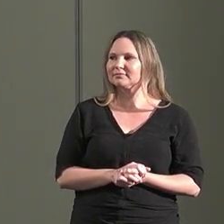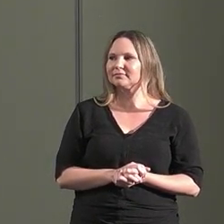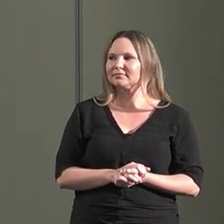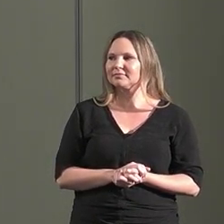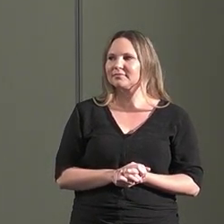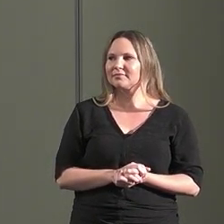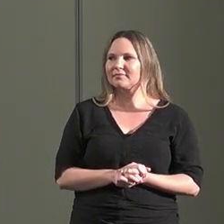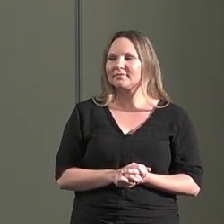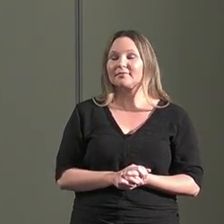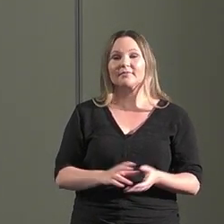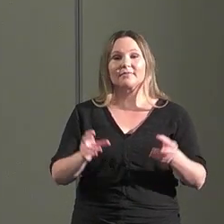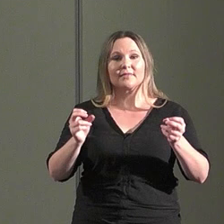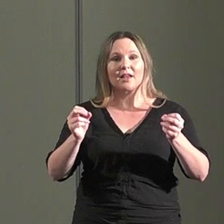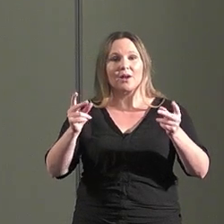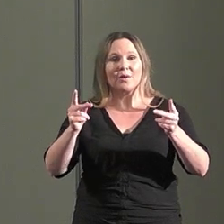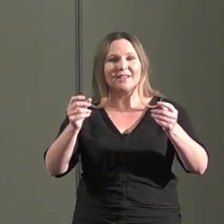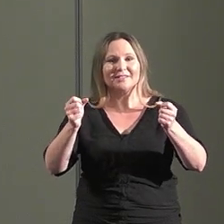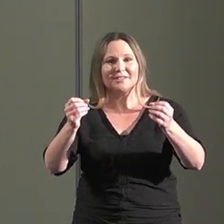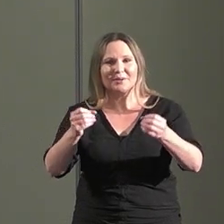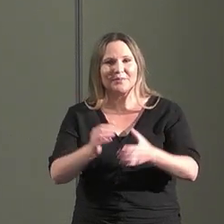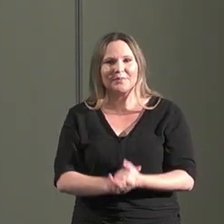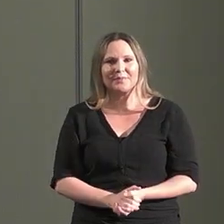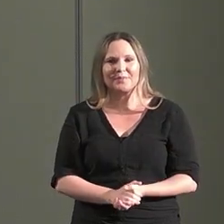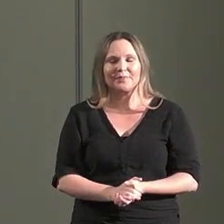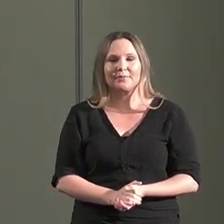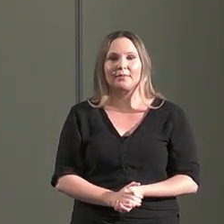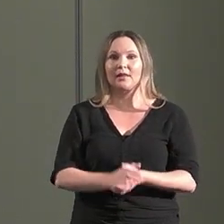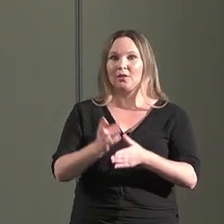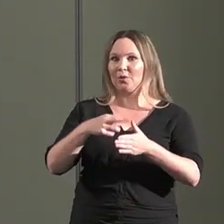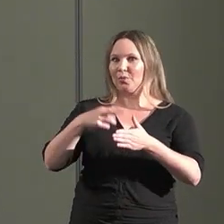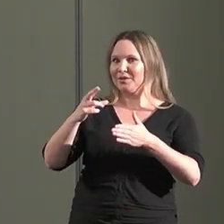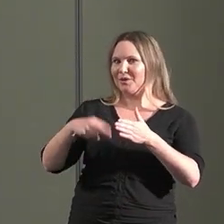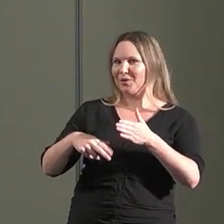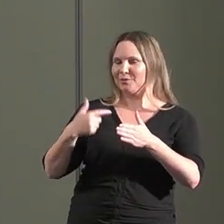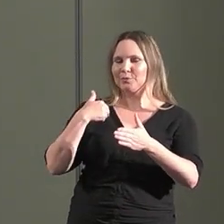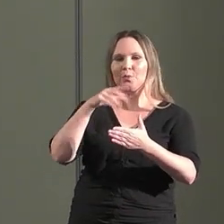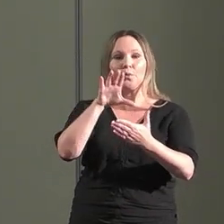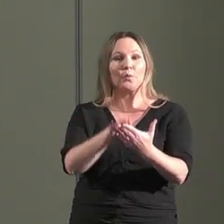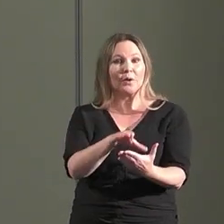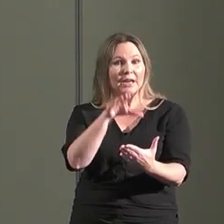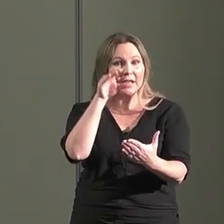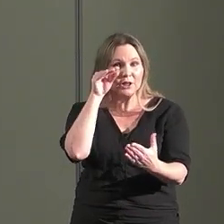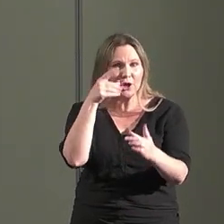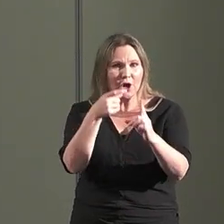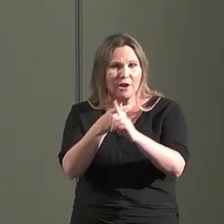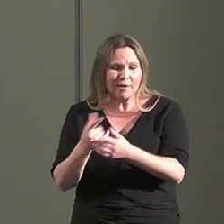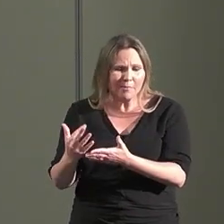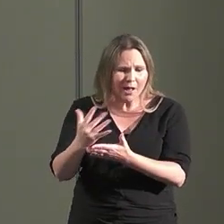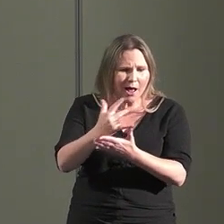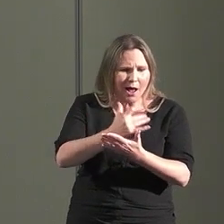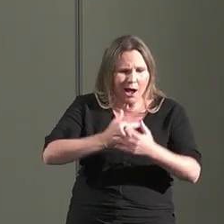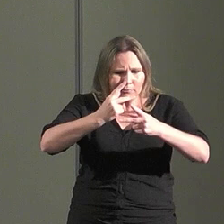So the results. What did we learn from all of this?